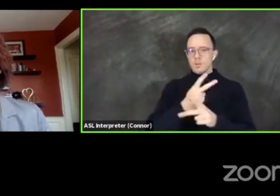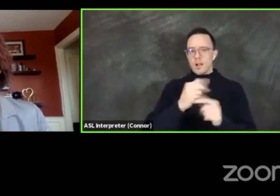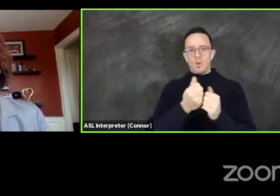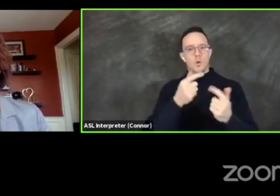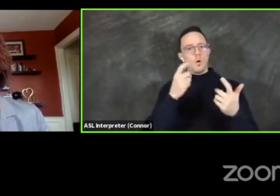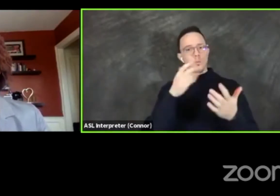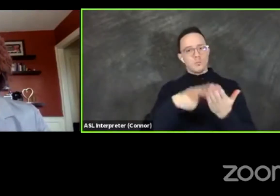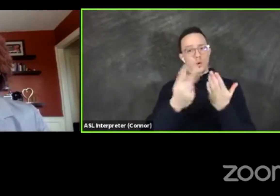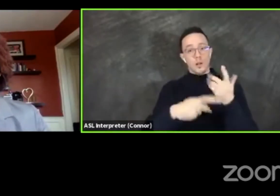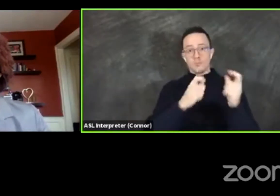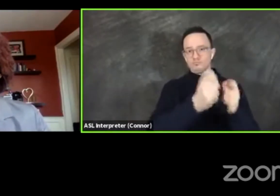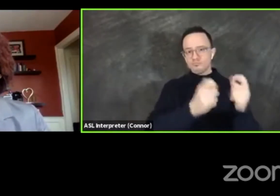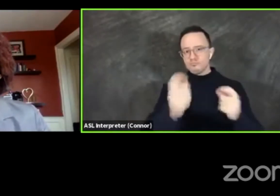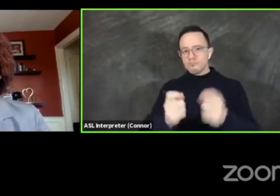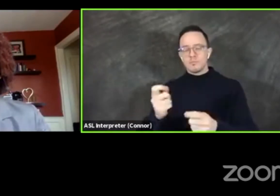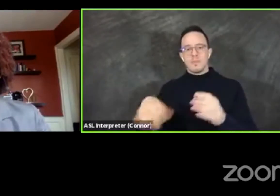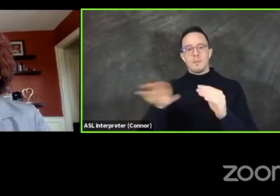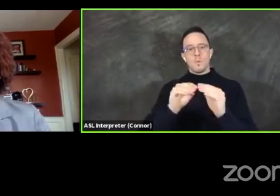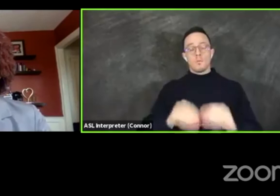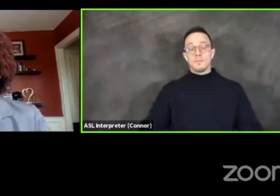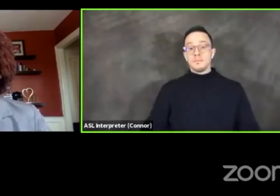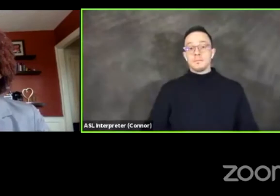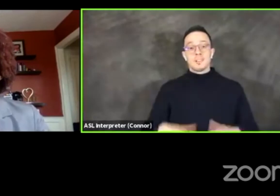I WANT TO HONOR THE HISTORY BEHIND ONE OF DANCE/NYC'S GUIDING PRINCIPLES: